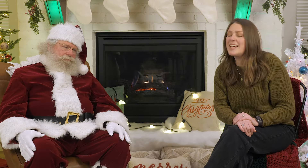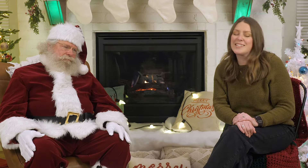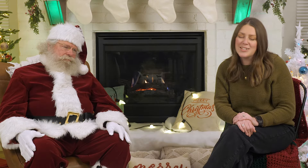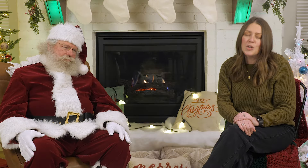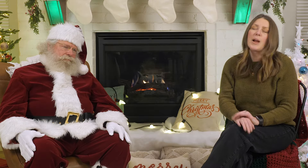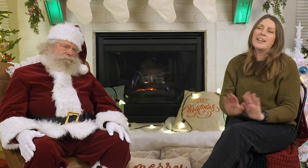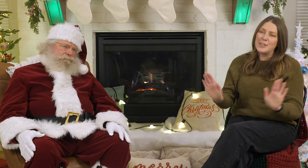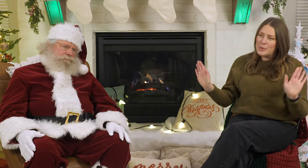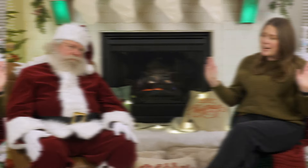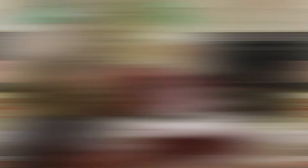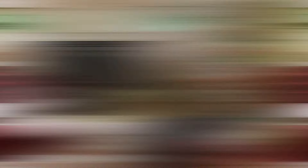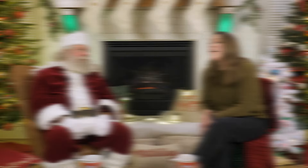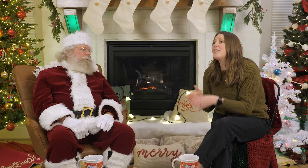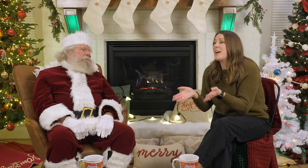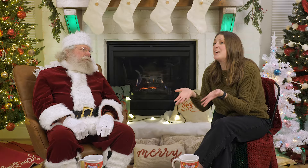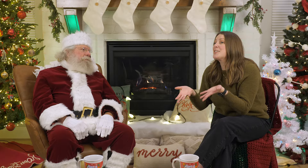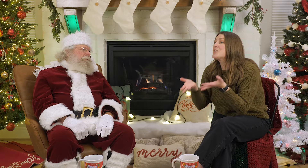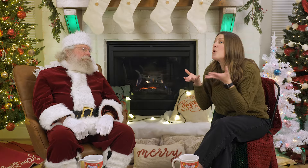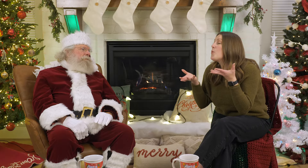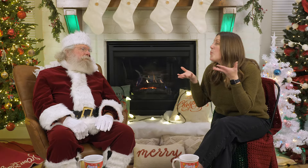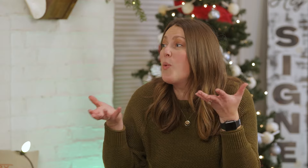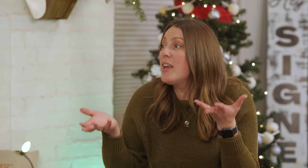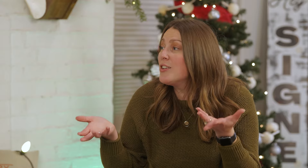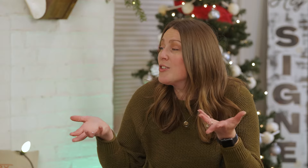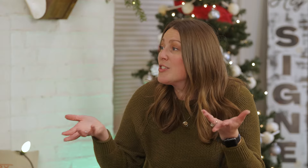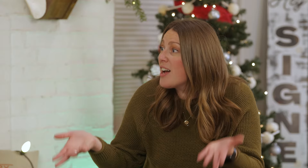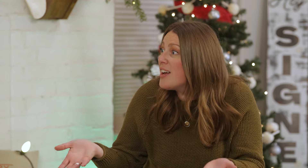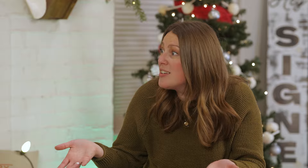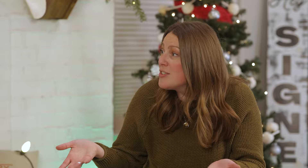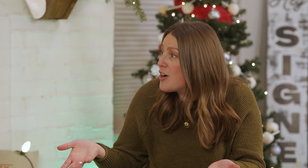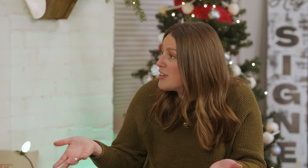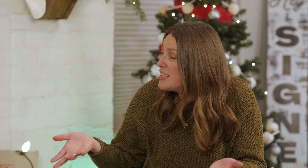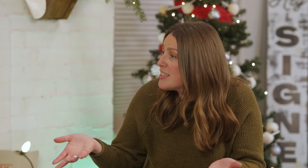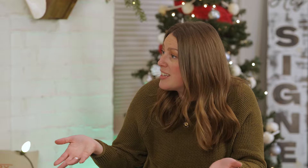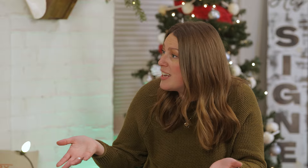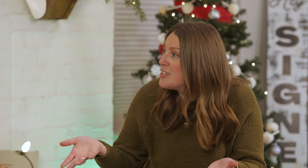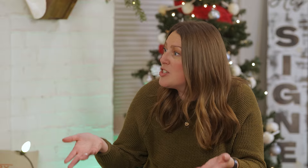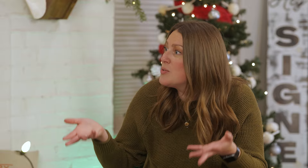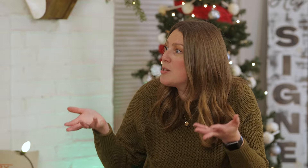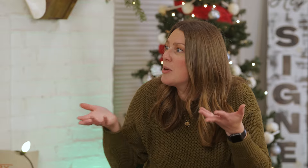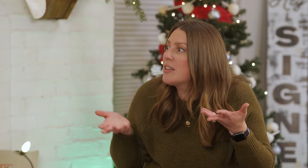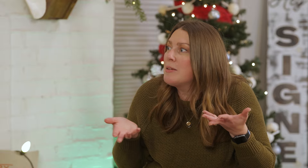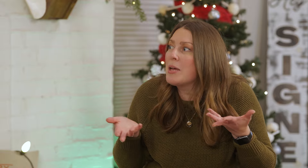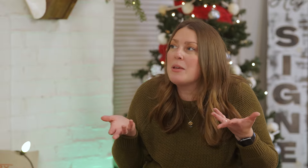is. You're right. You're right. All right. So when you're done talking to the kids, you typically maybe